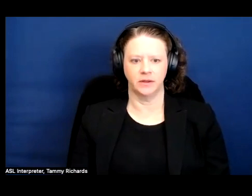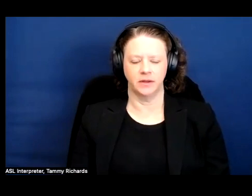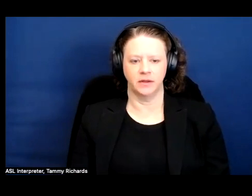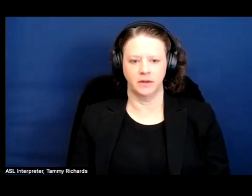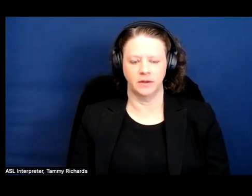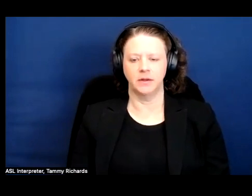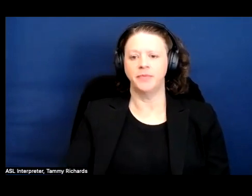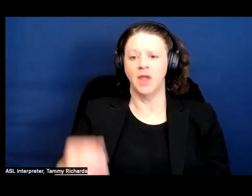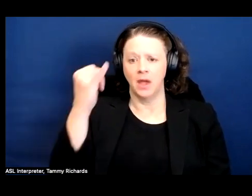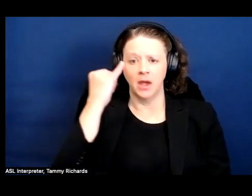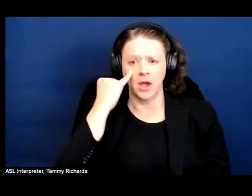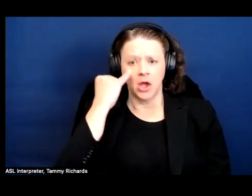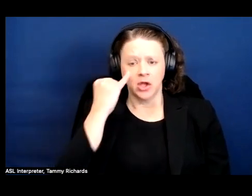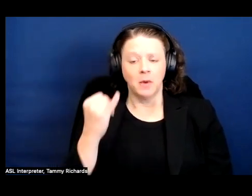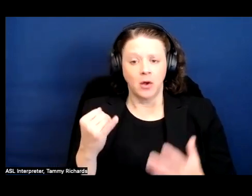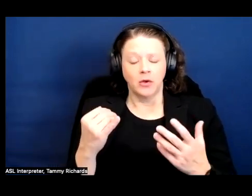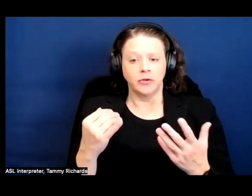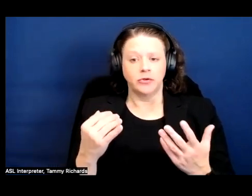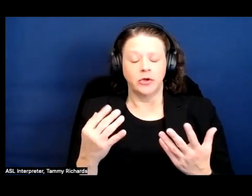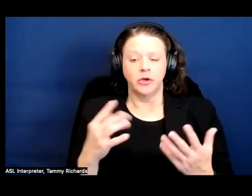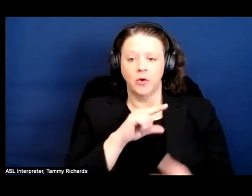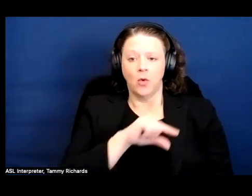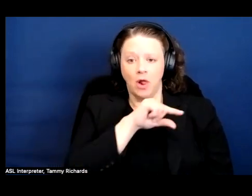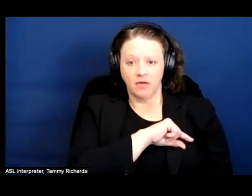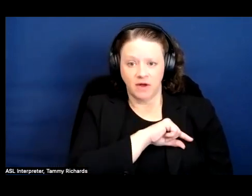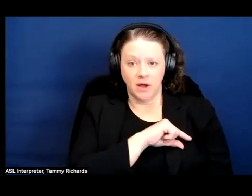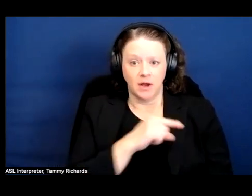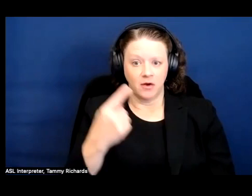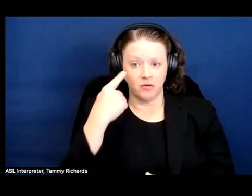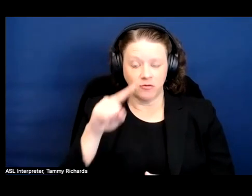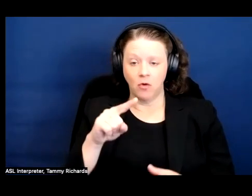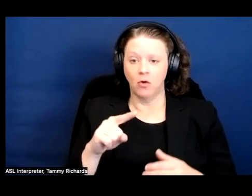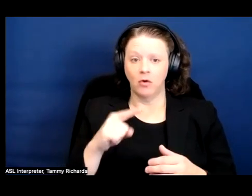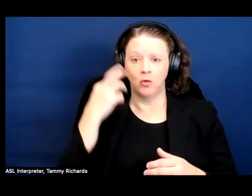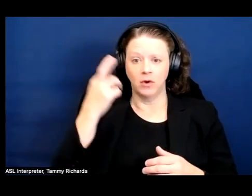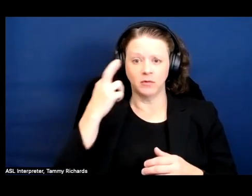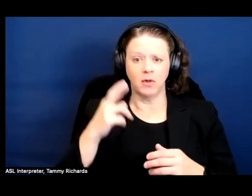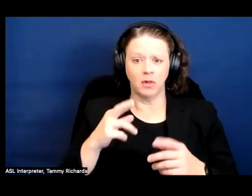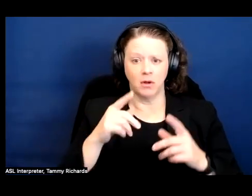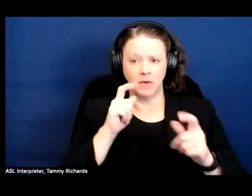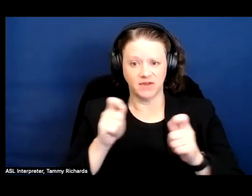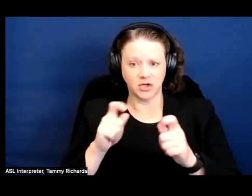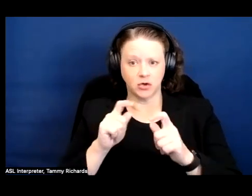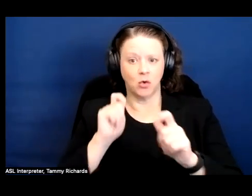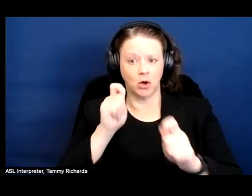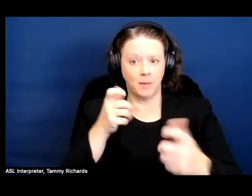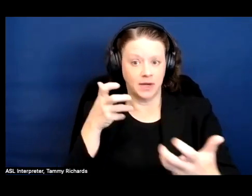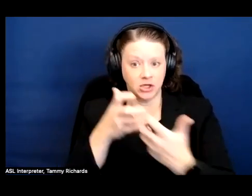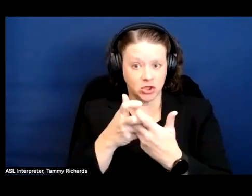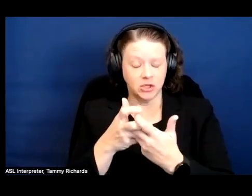confirming an individual's disability or their need for an assistance animal, housing providers are encouraged